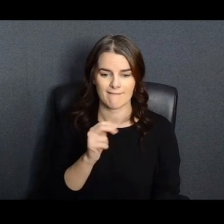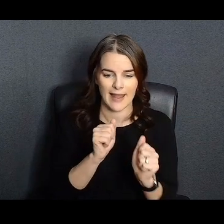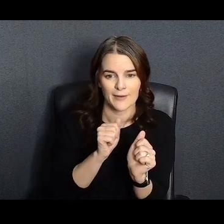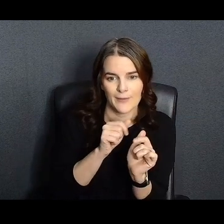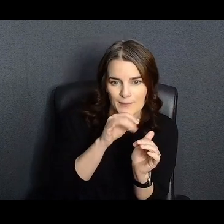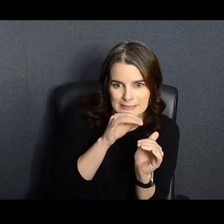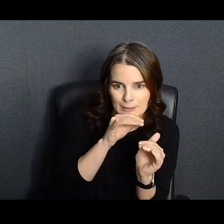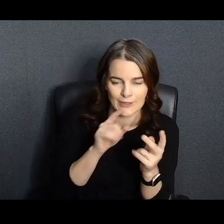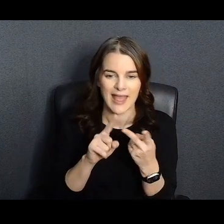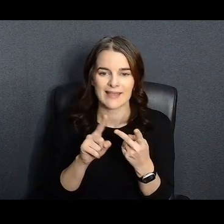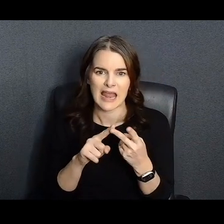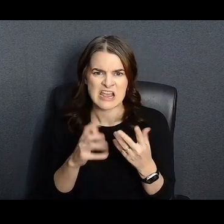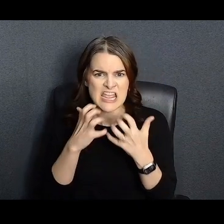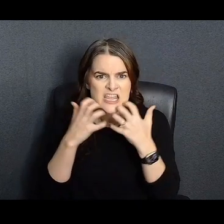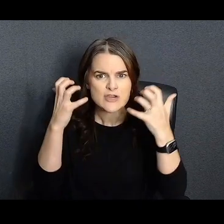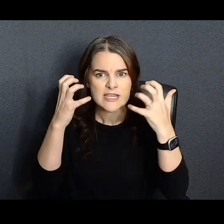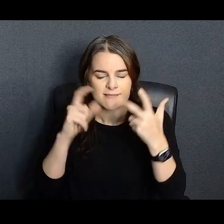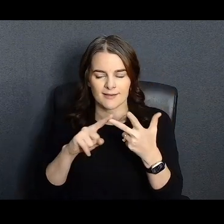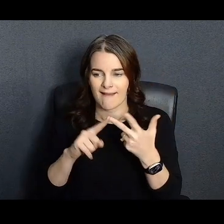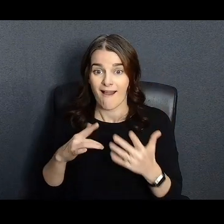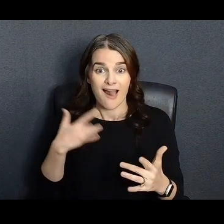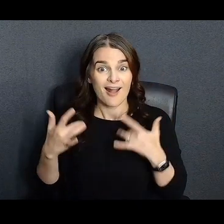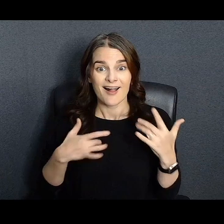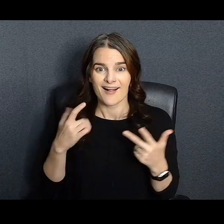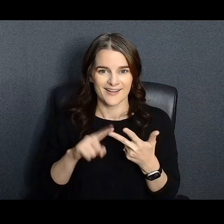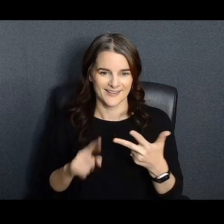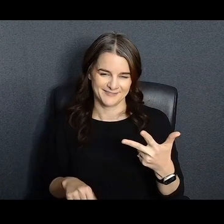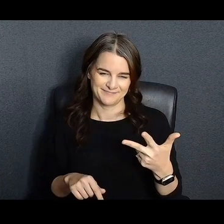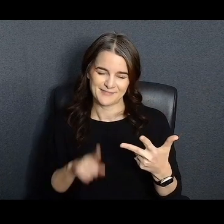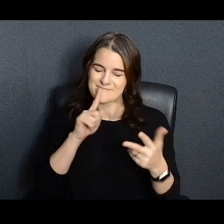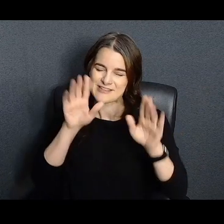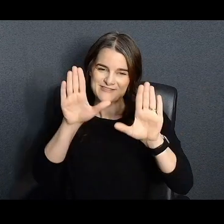You can make it sound angry or excited, which is really, really great, and a wonderful way